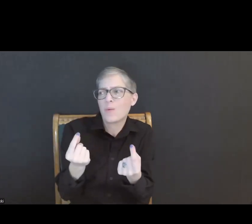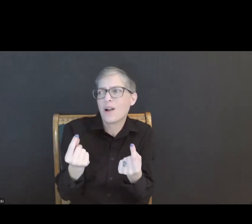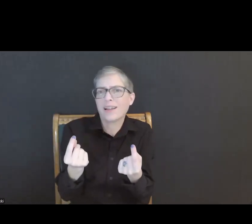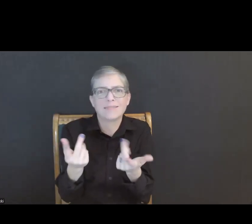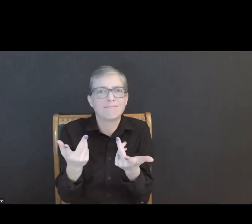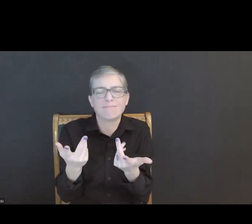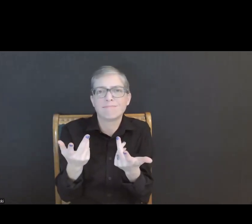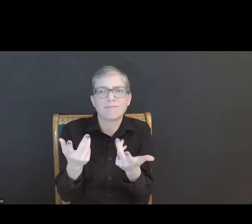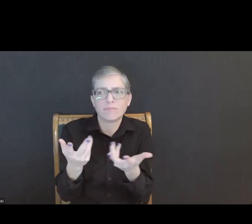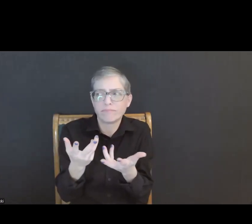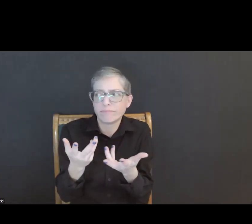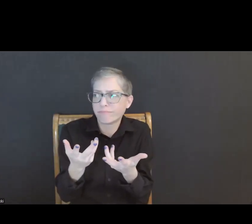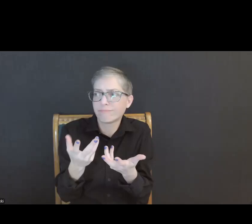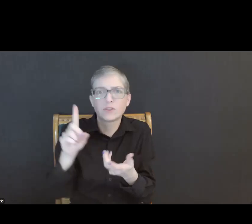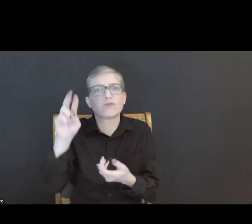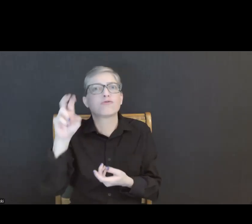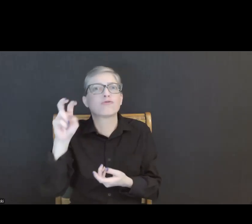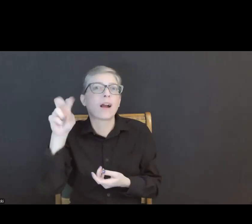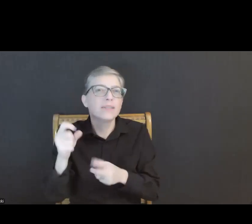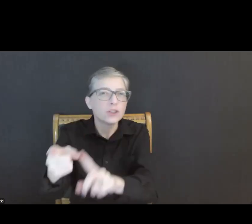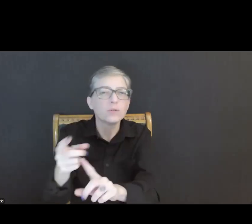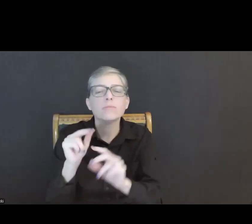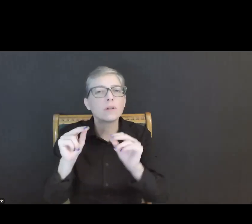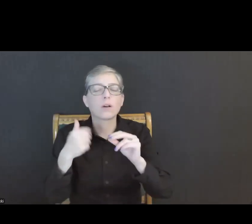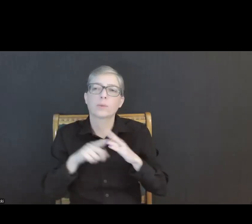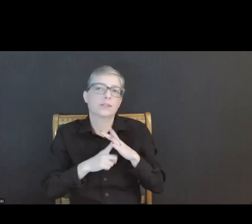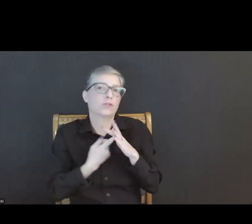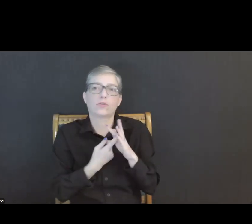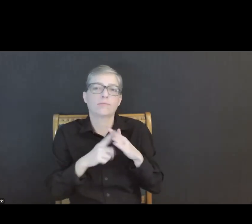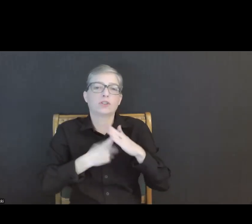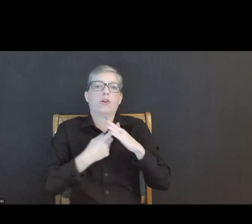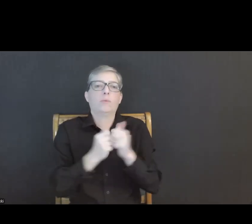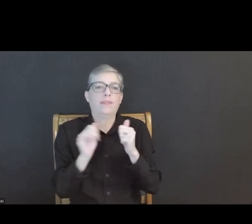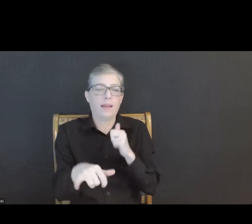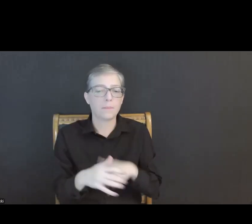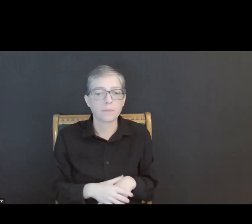that into everything into everything that we do um or even acknowledging um like you mentioned and I